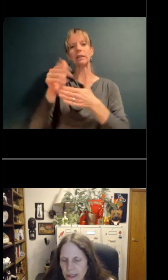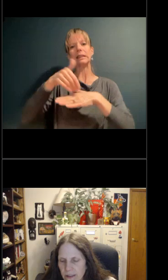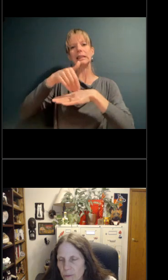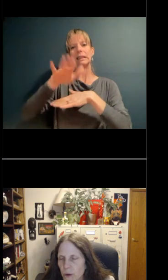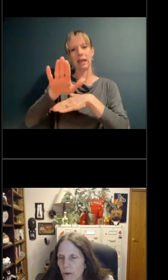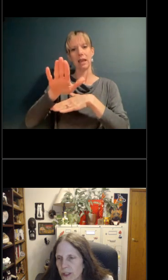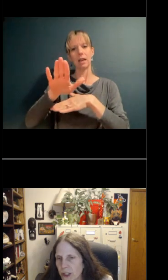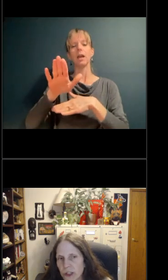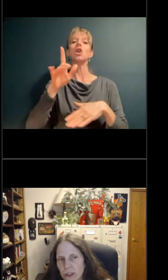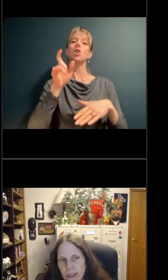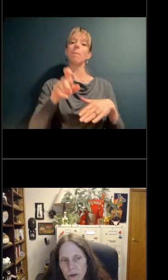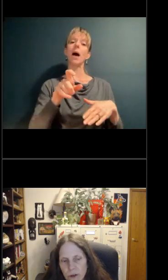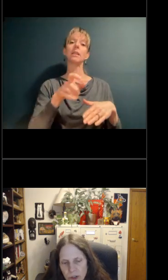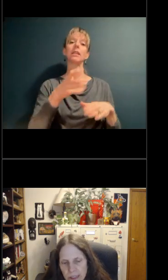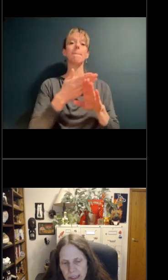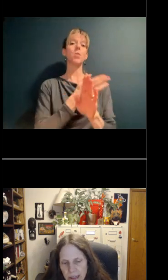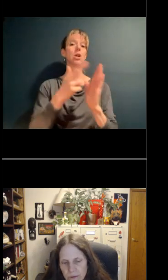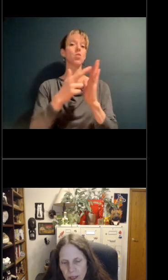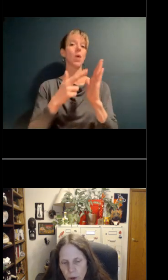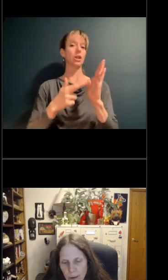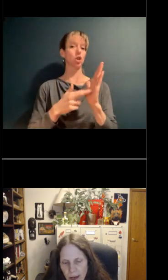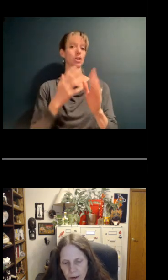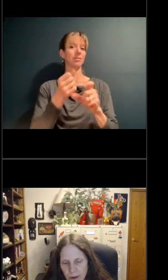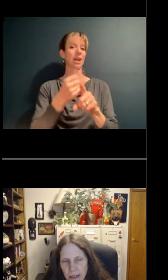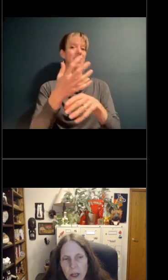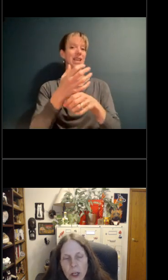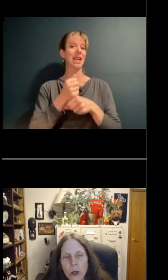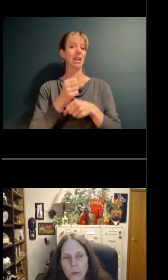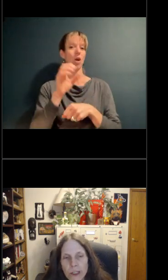You must have preregistered in order to receive the OPI credit.